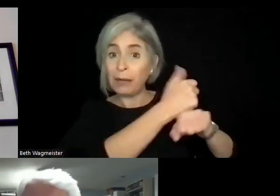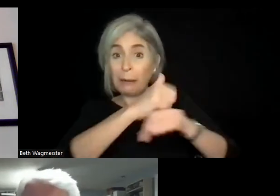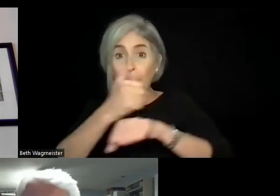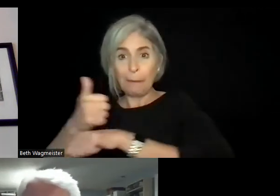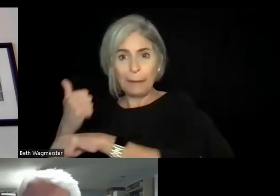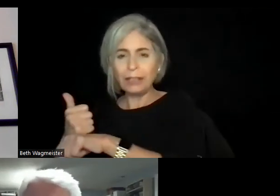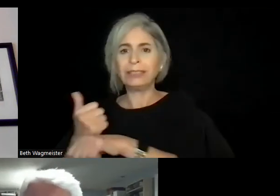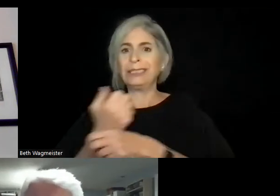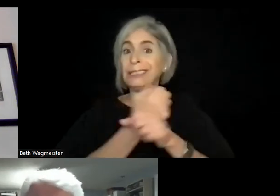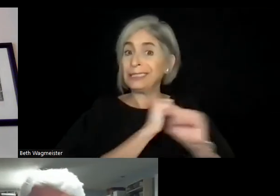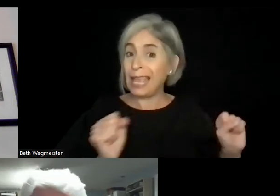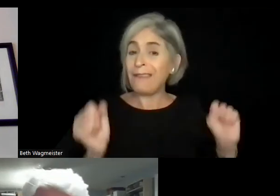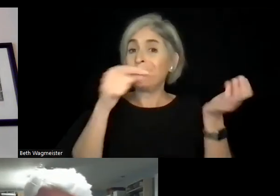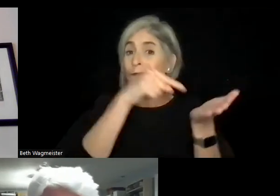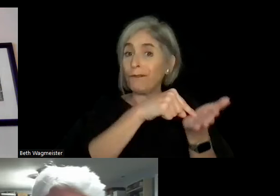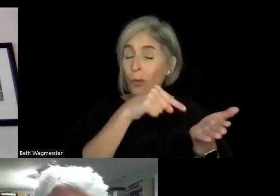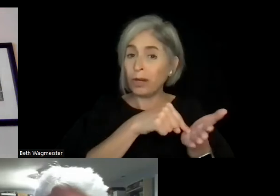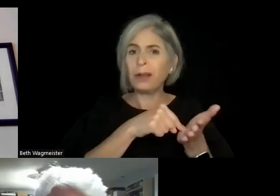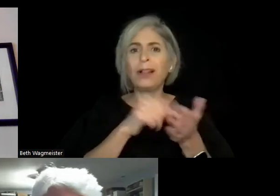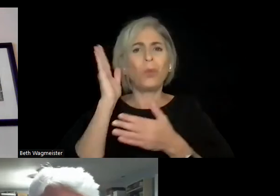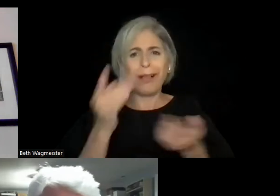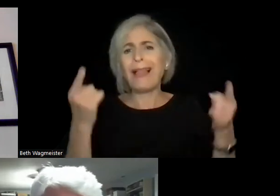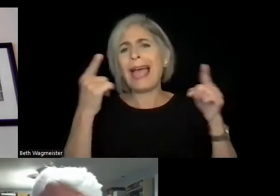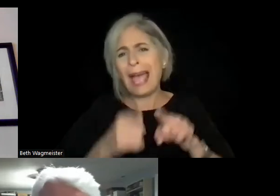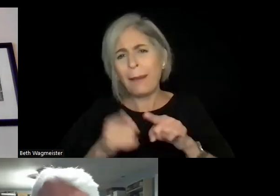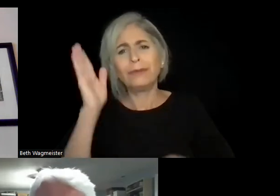necessary is to really realize that over time, as much as the